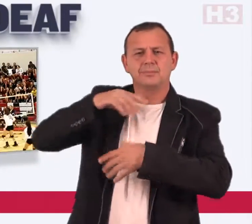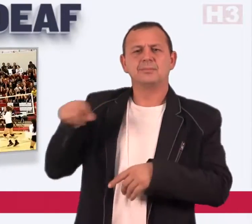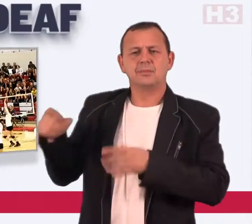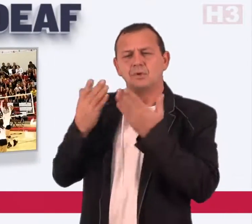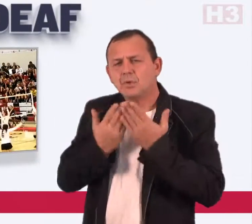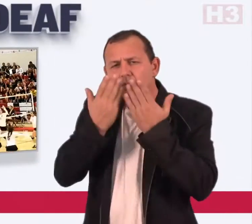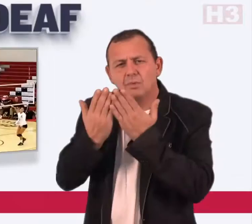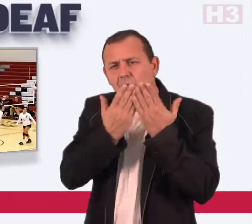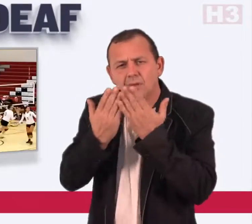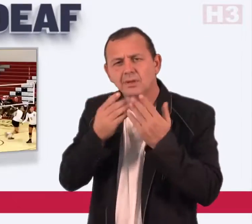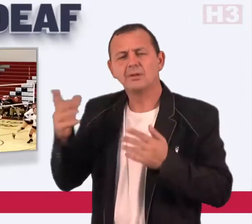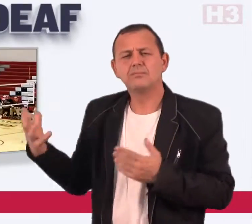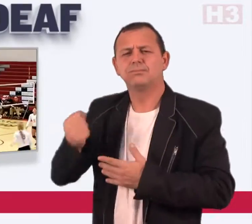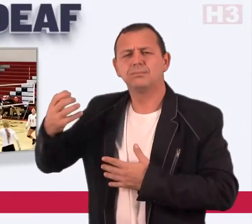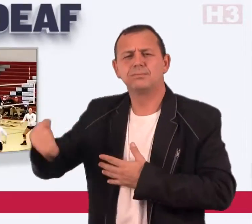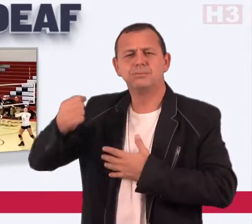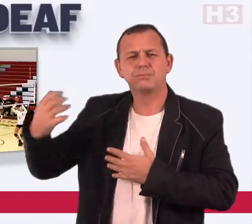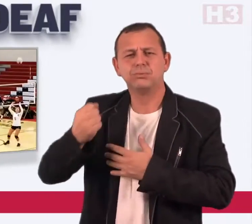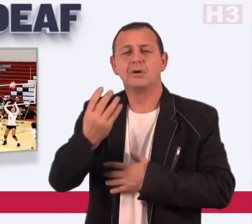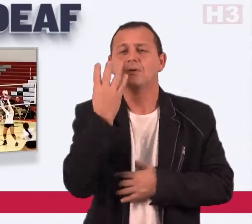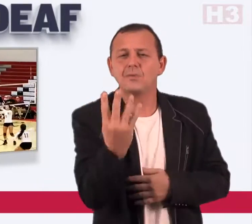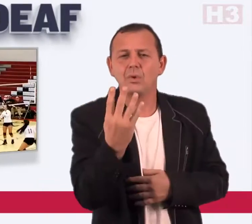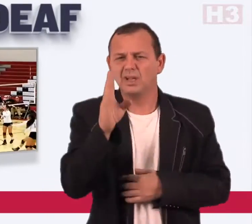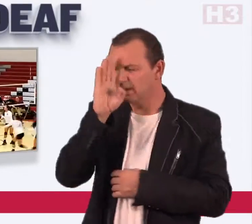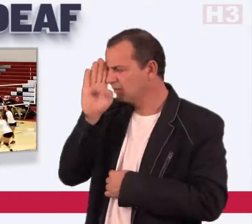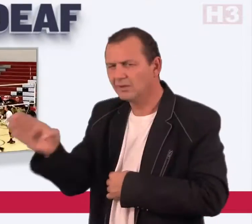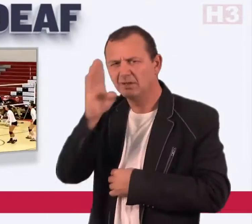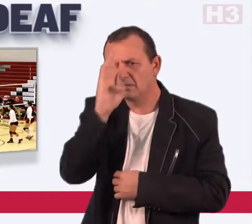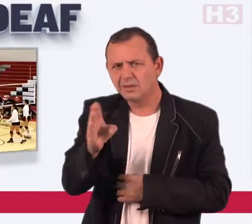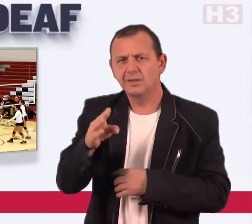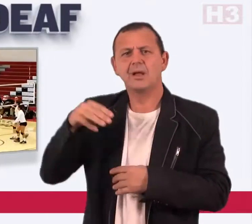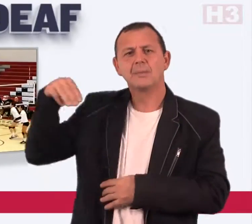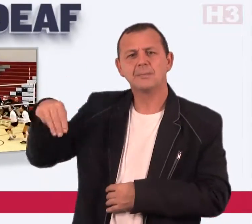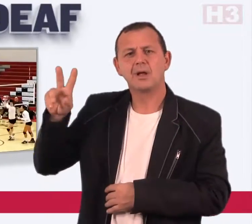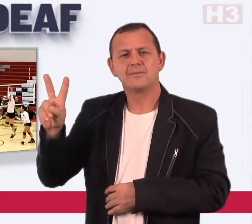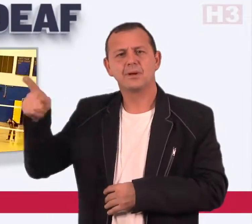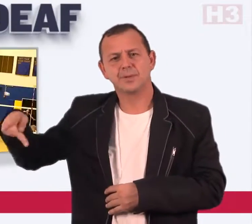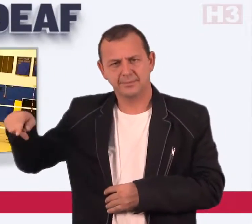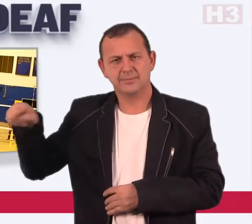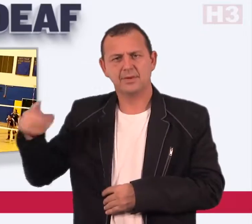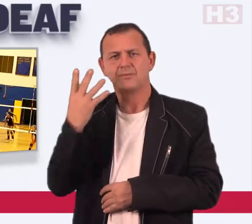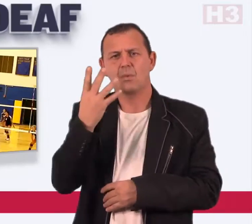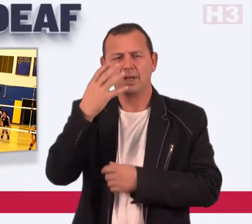player in high school, earning four straight MVP titles in four years.